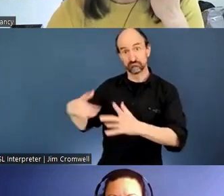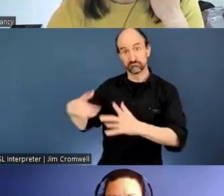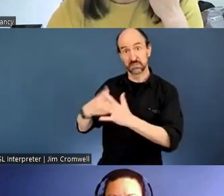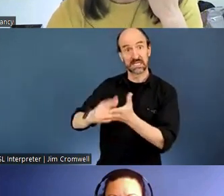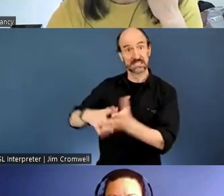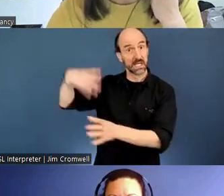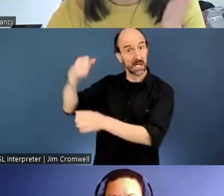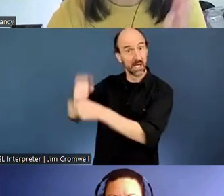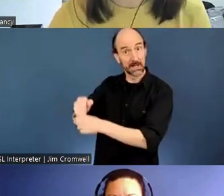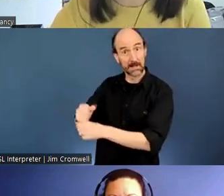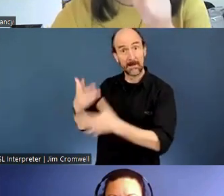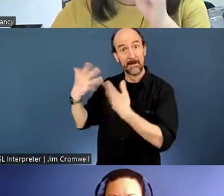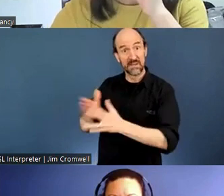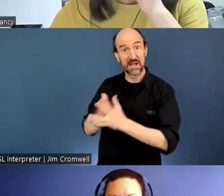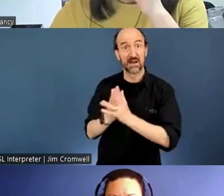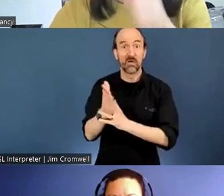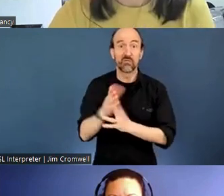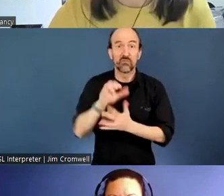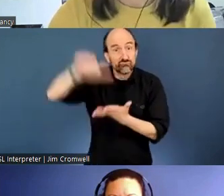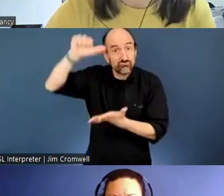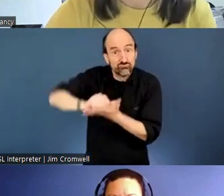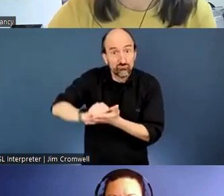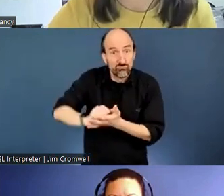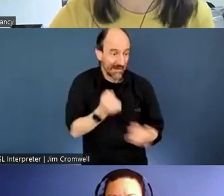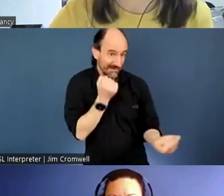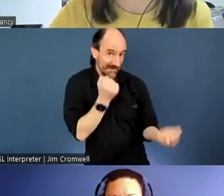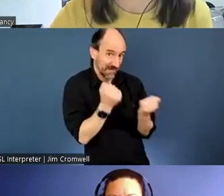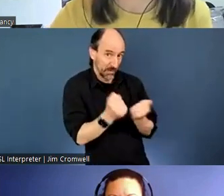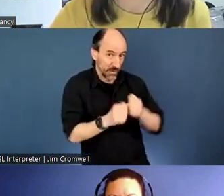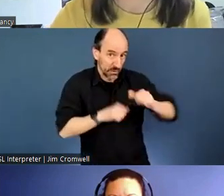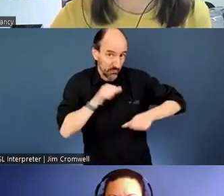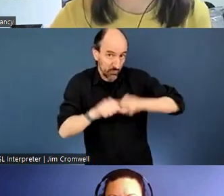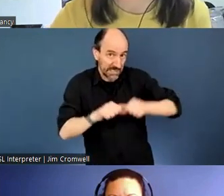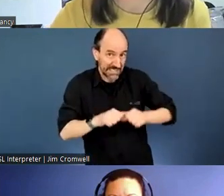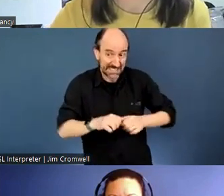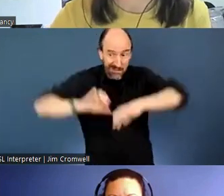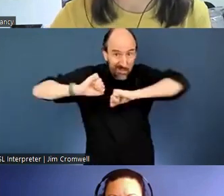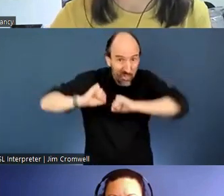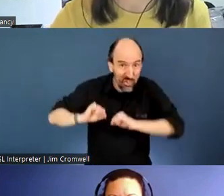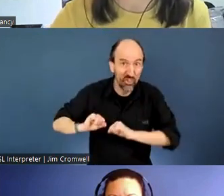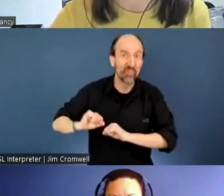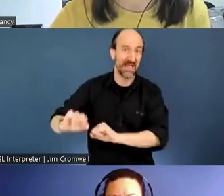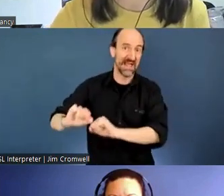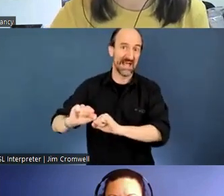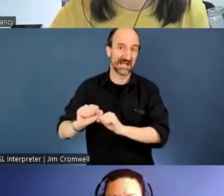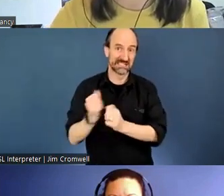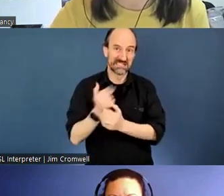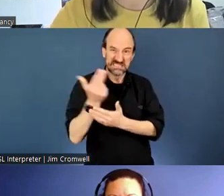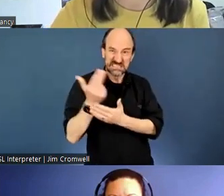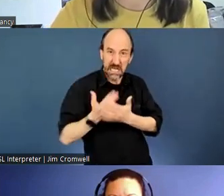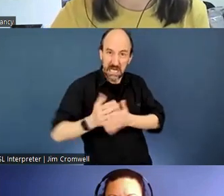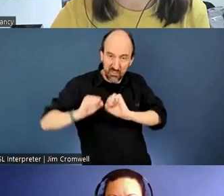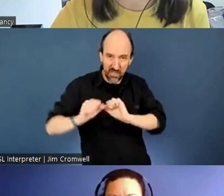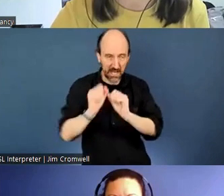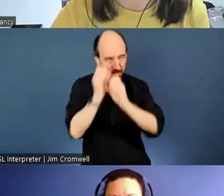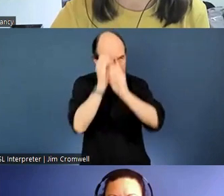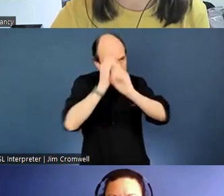evaluation question that they themselves designed and curiosity that they themselves had - were able to do what traditional